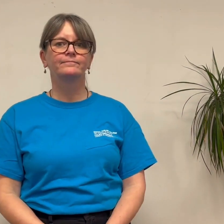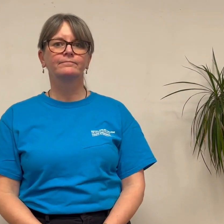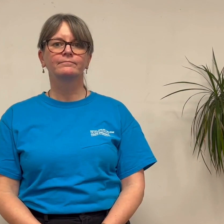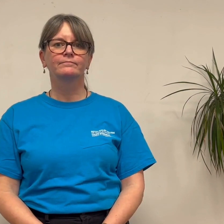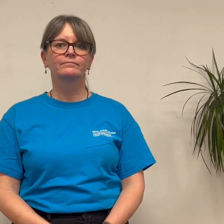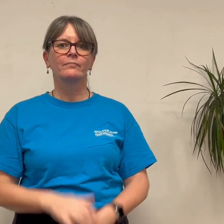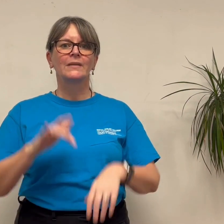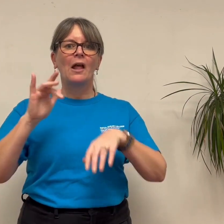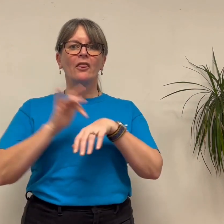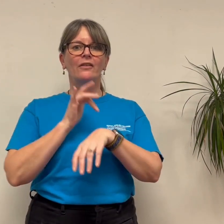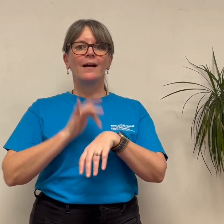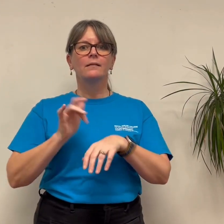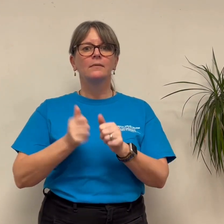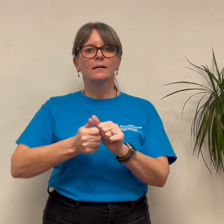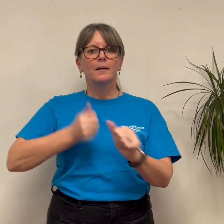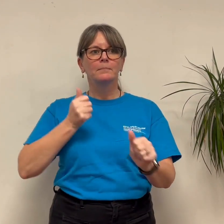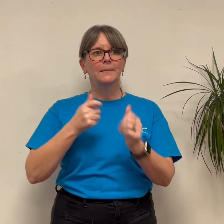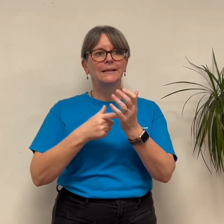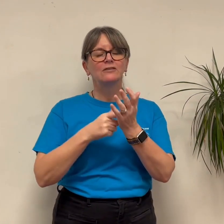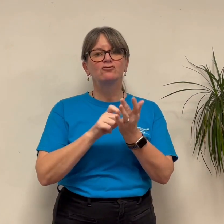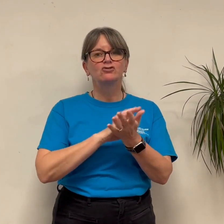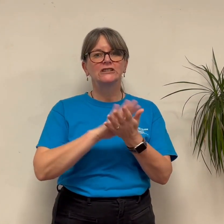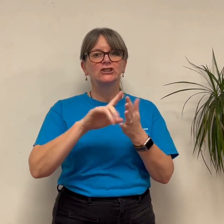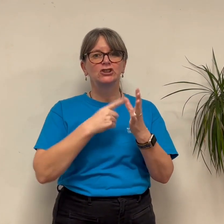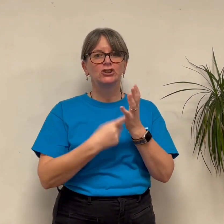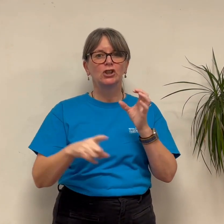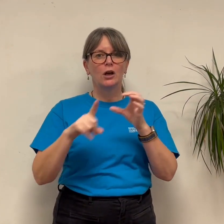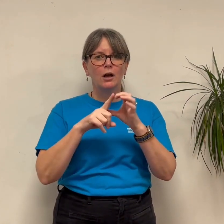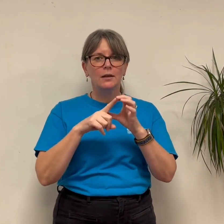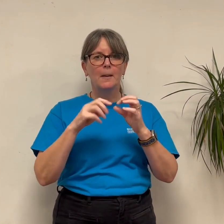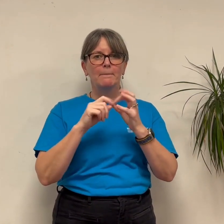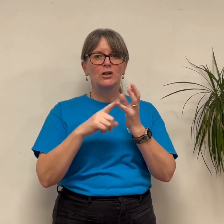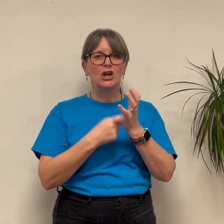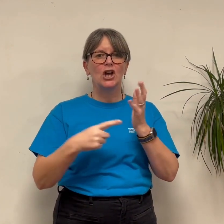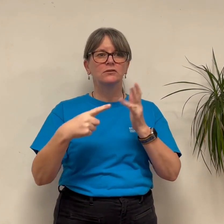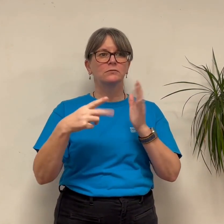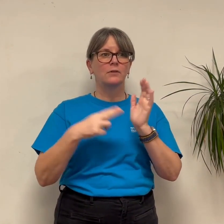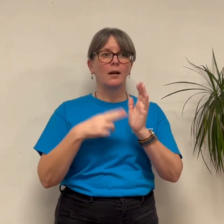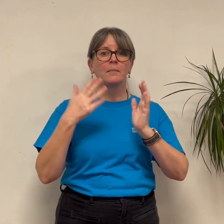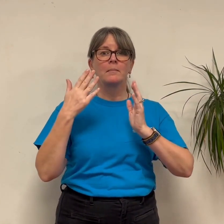the Richard Burton Company presents